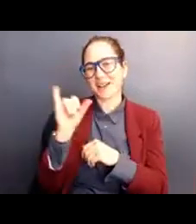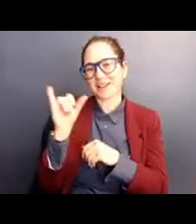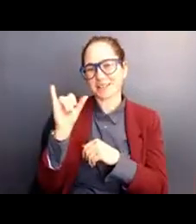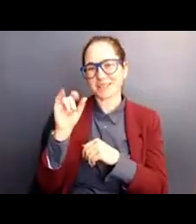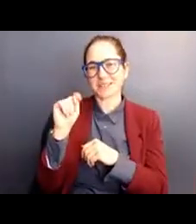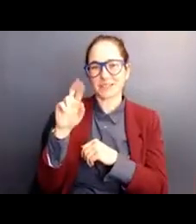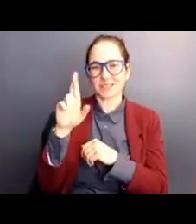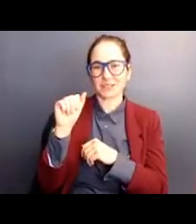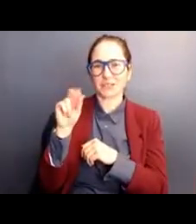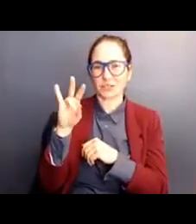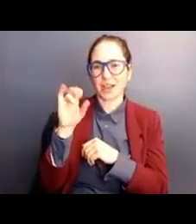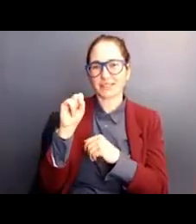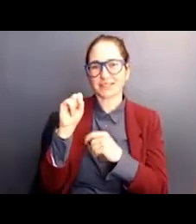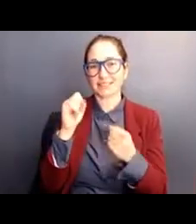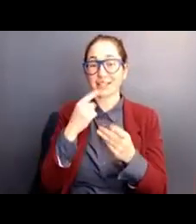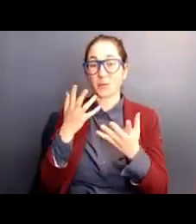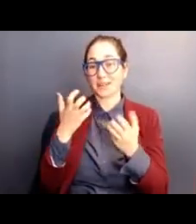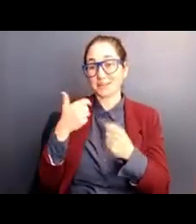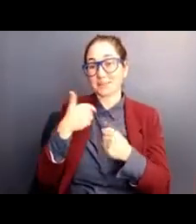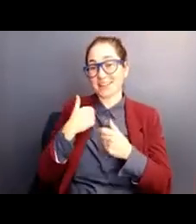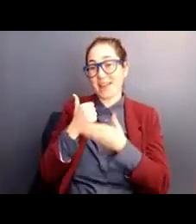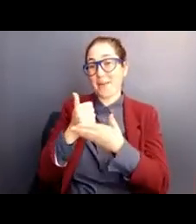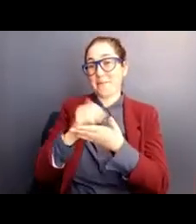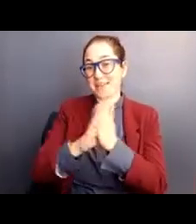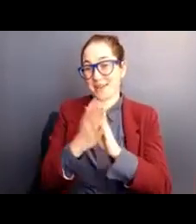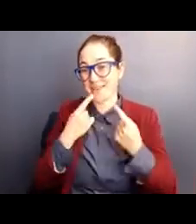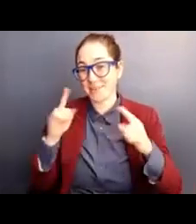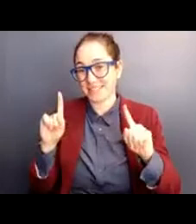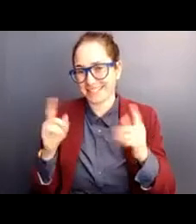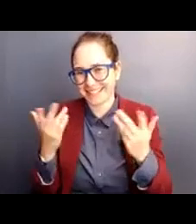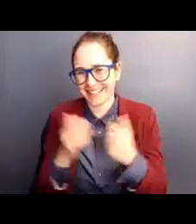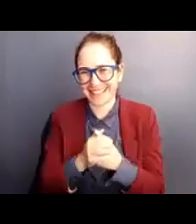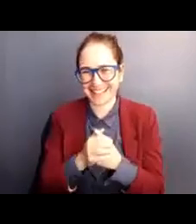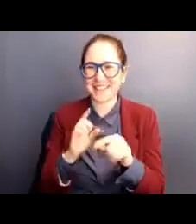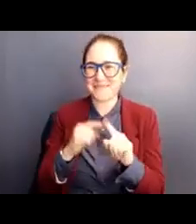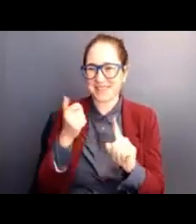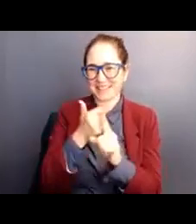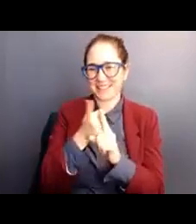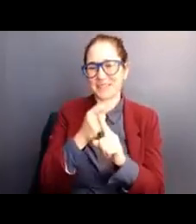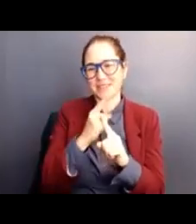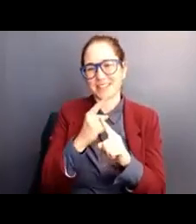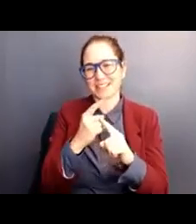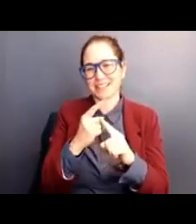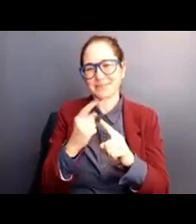famous. Travis is the inspiration for me getting involved in disability